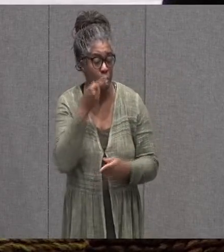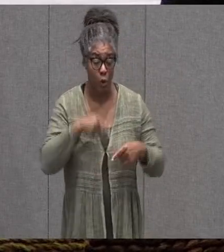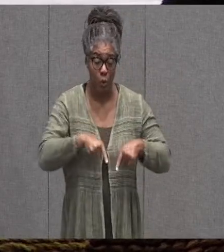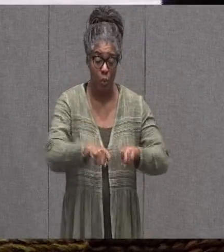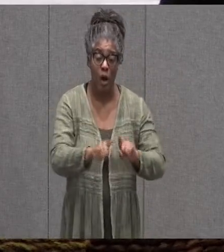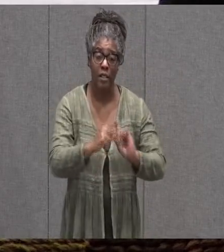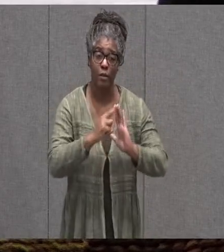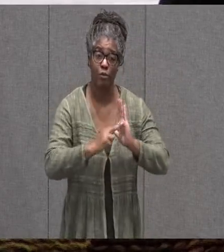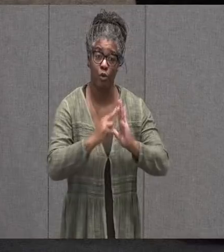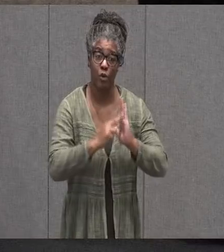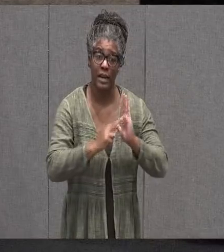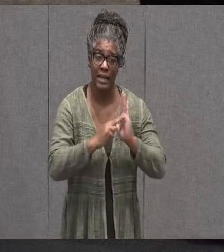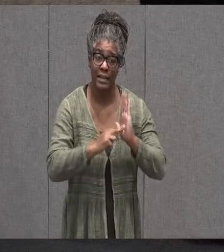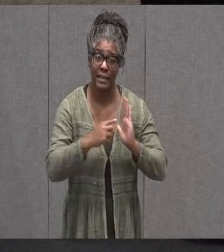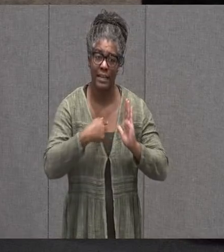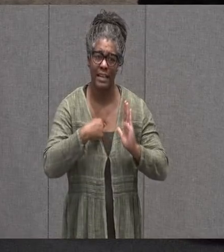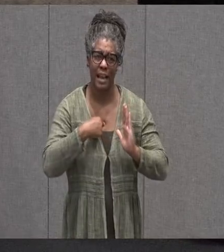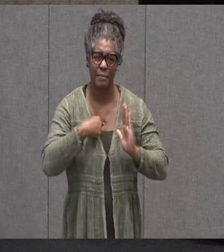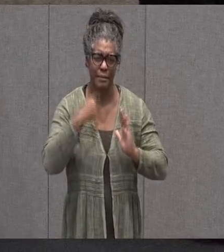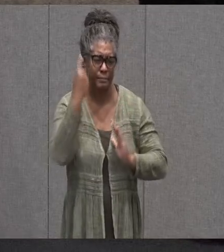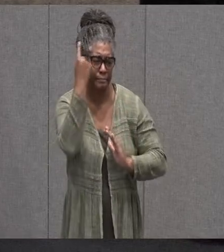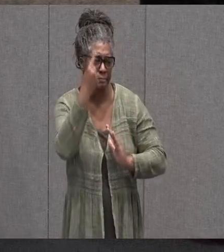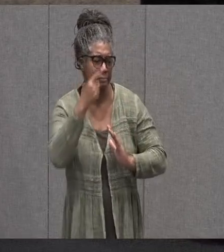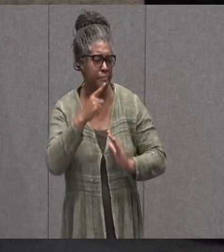I ask myself many kinds of questions.